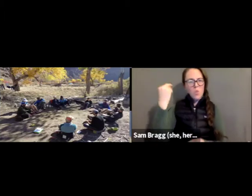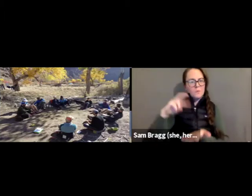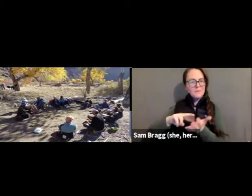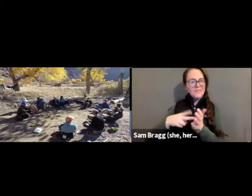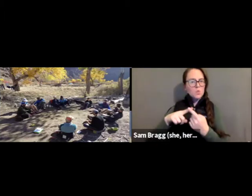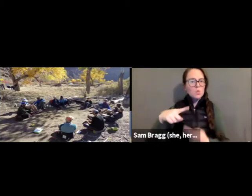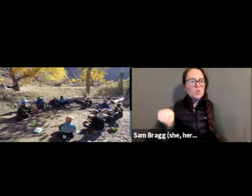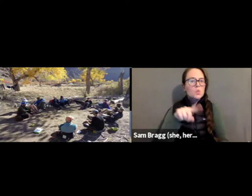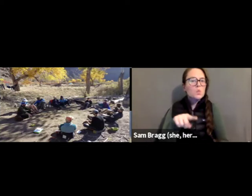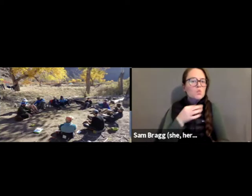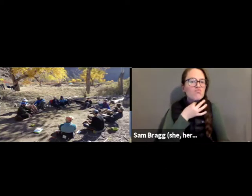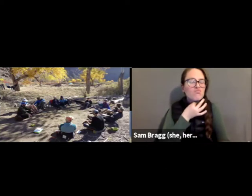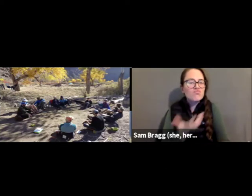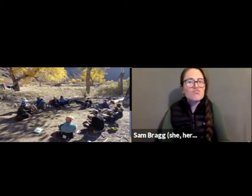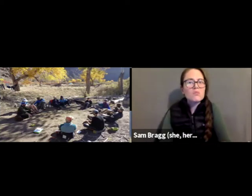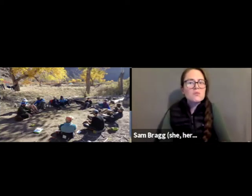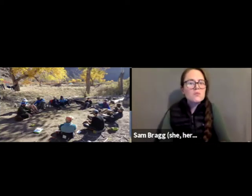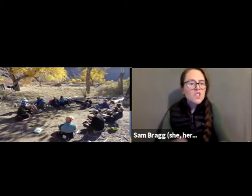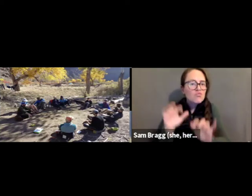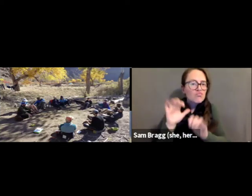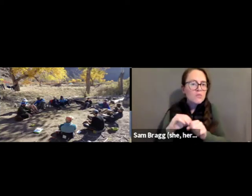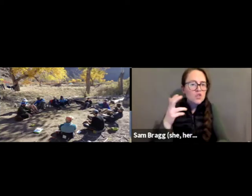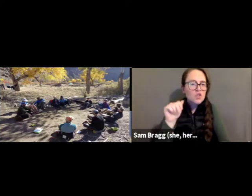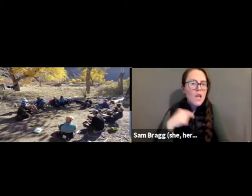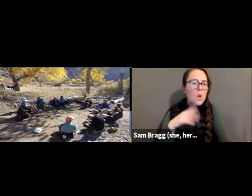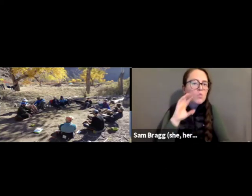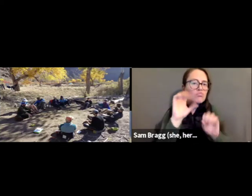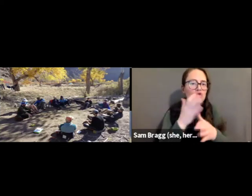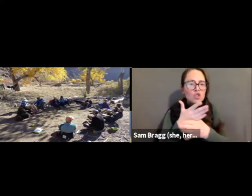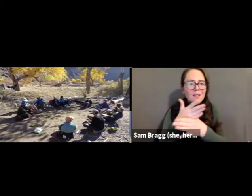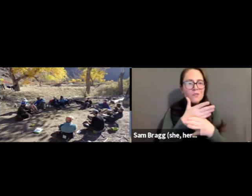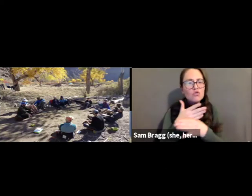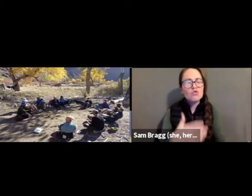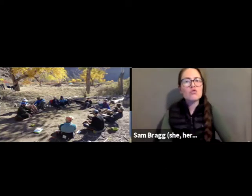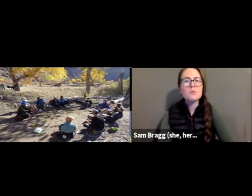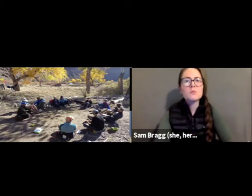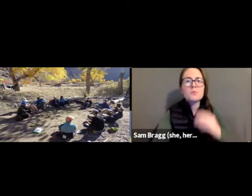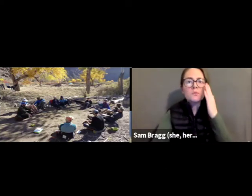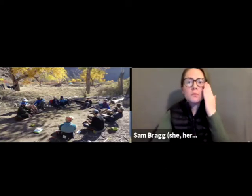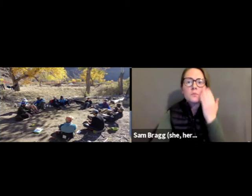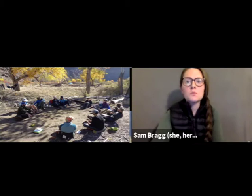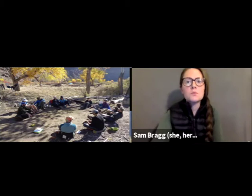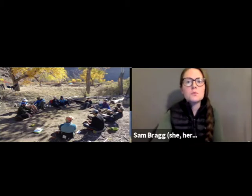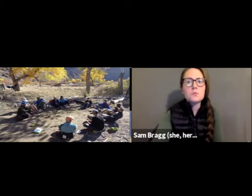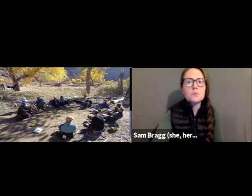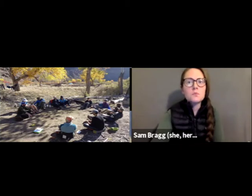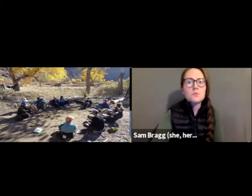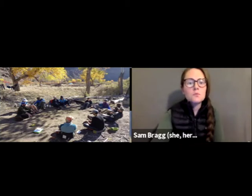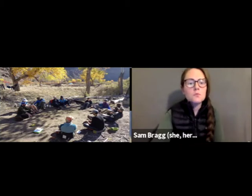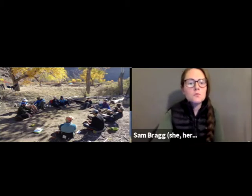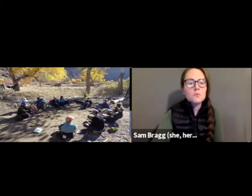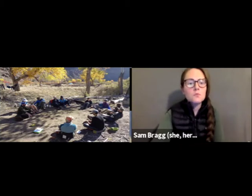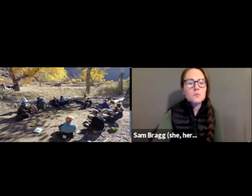thoughts in the chat and what does it mean to you and I'll go ahead and sign what I see in the chat.